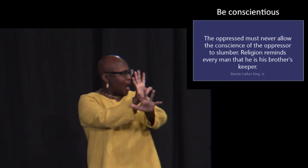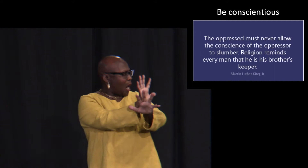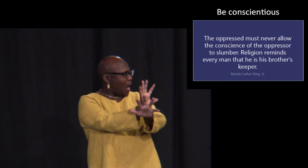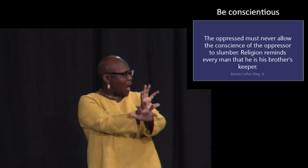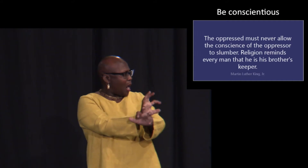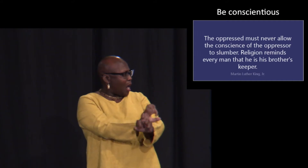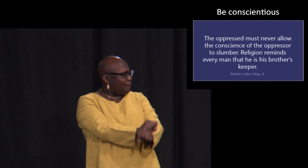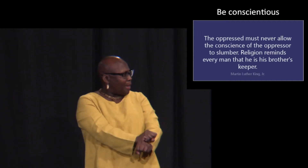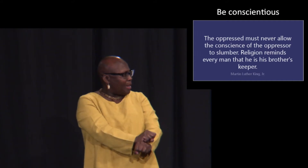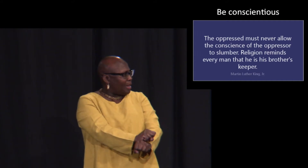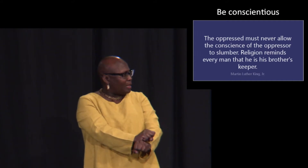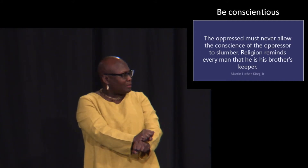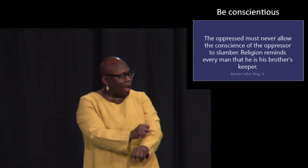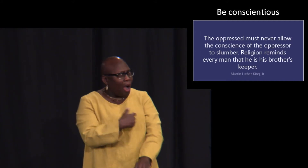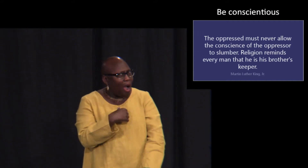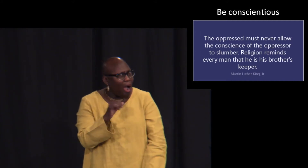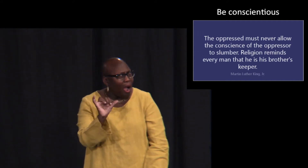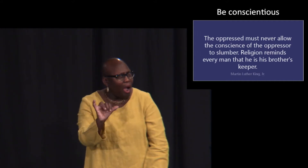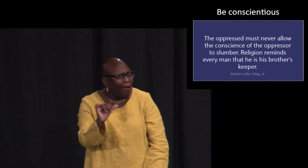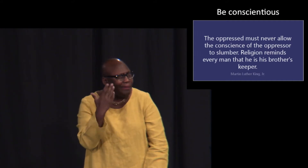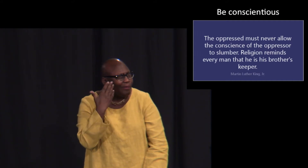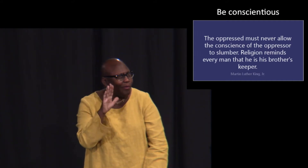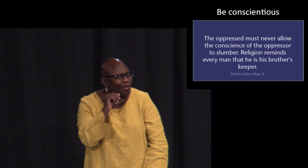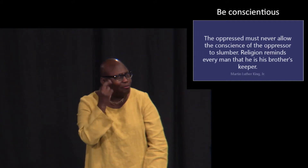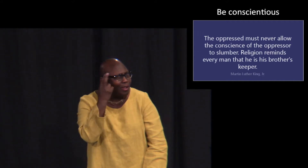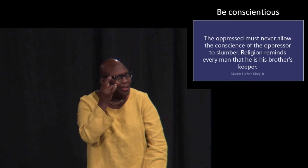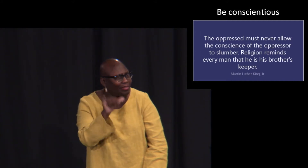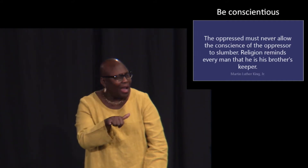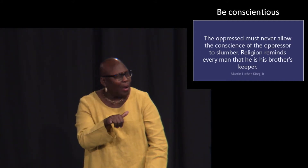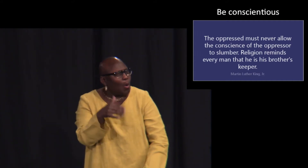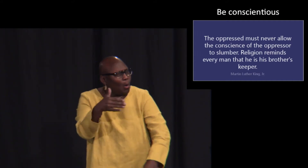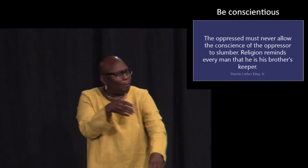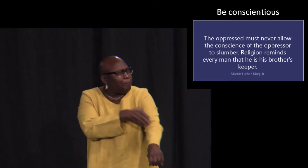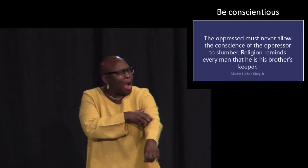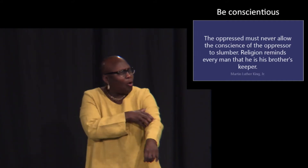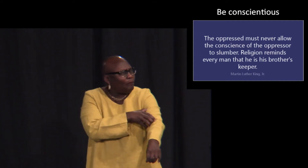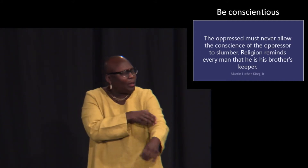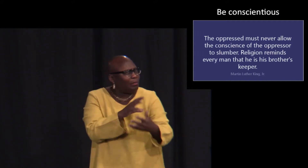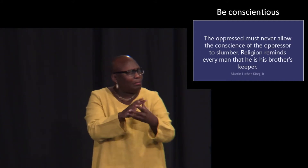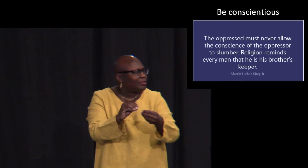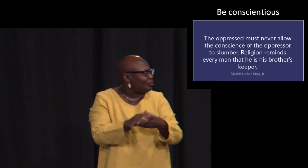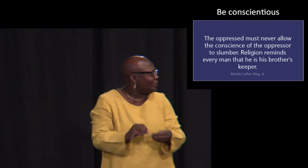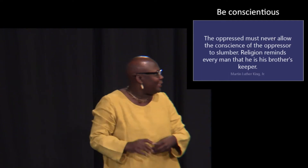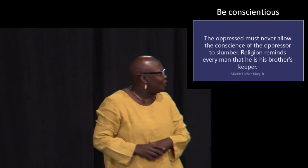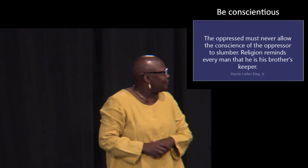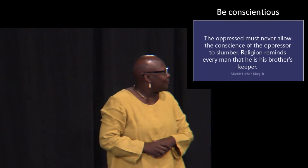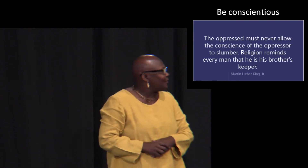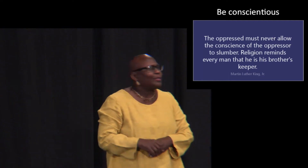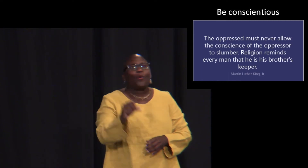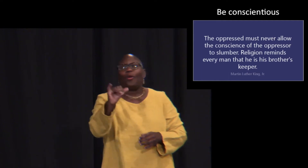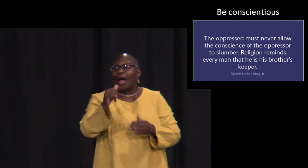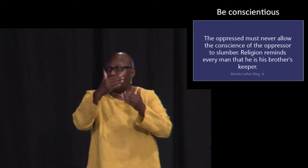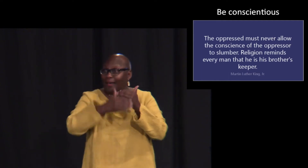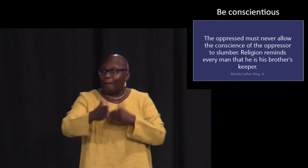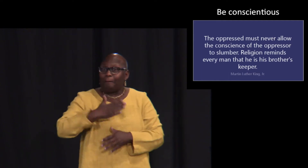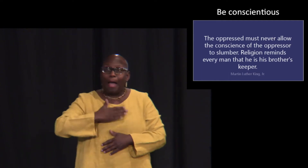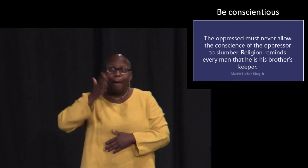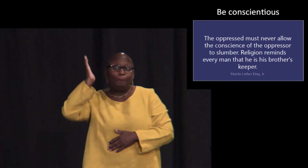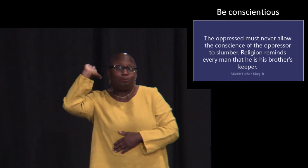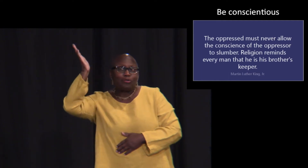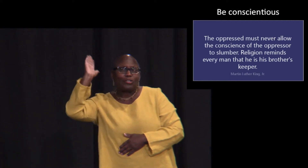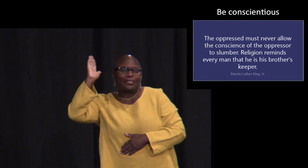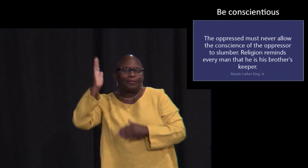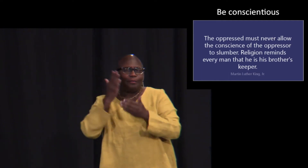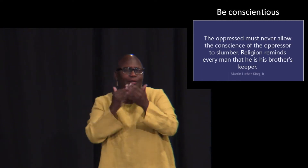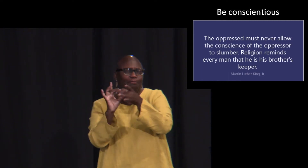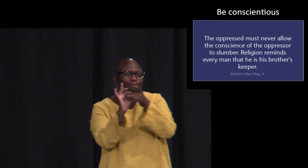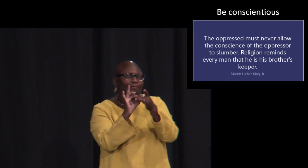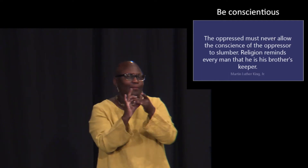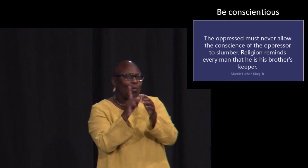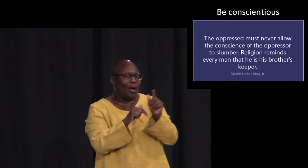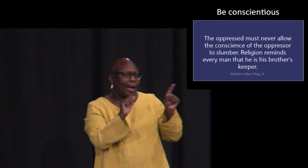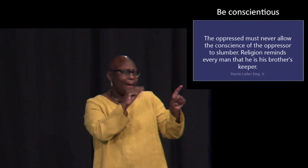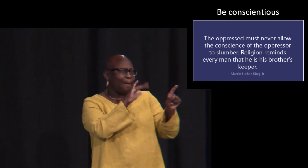Amy said not many people are capable of this kind of awareness of consciousness.